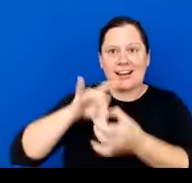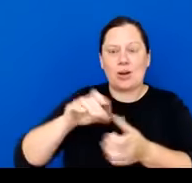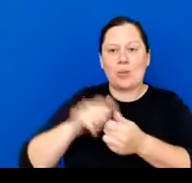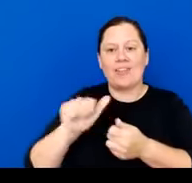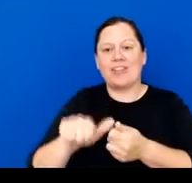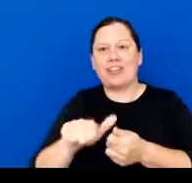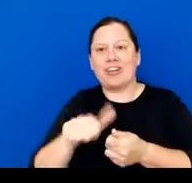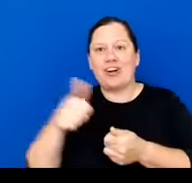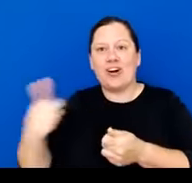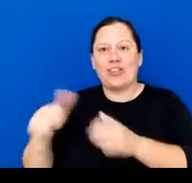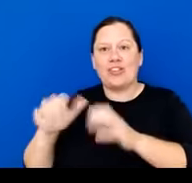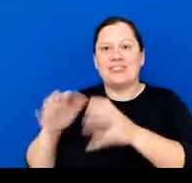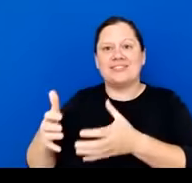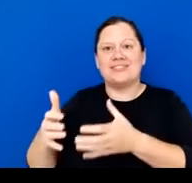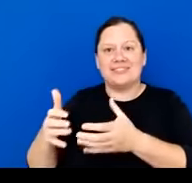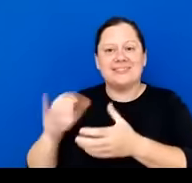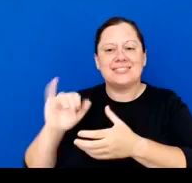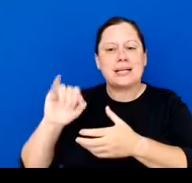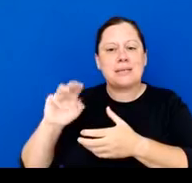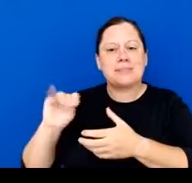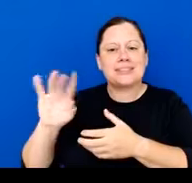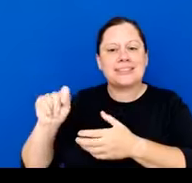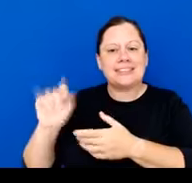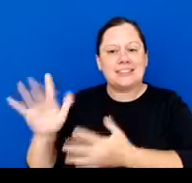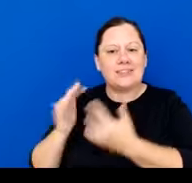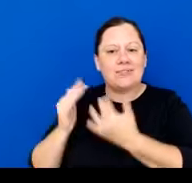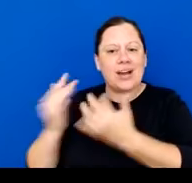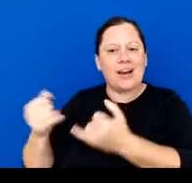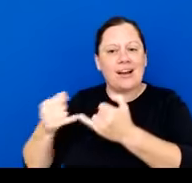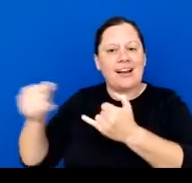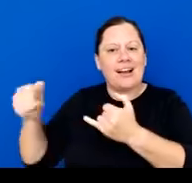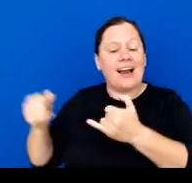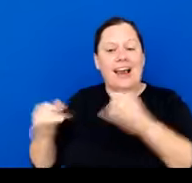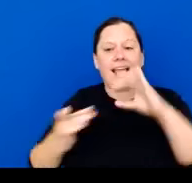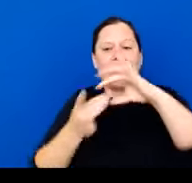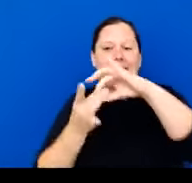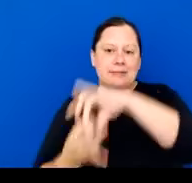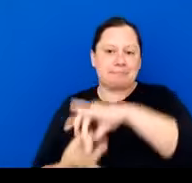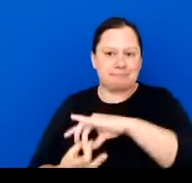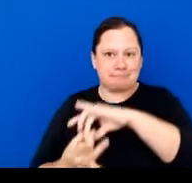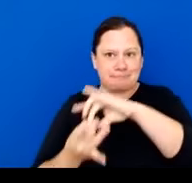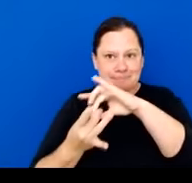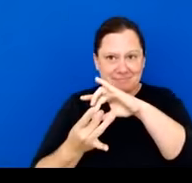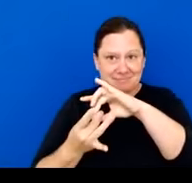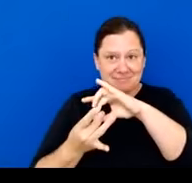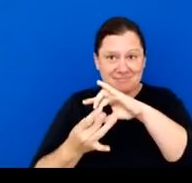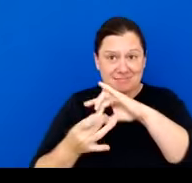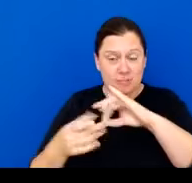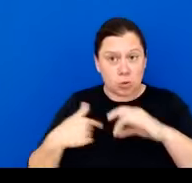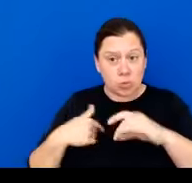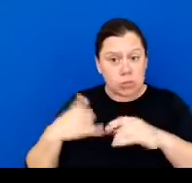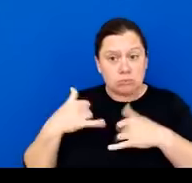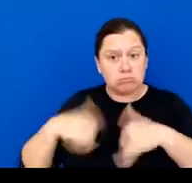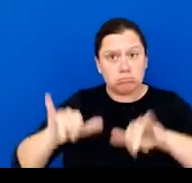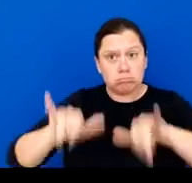about six miles completed uh we're still going to be working hard over the next four to five days being able to get all of this